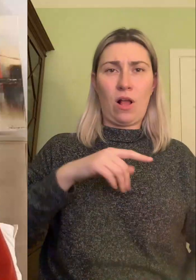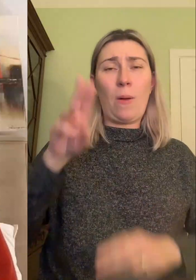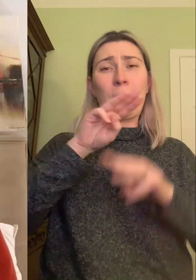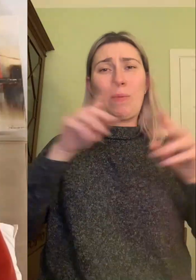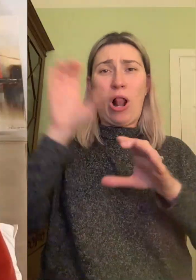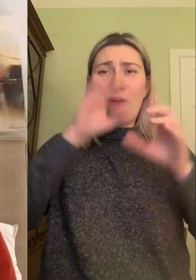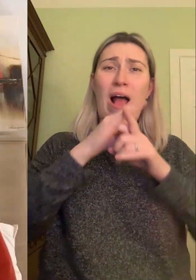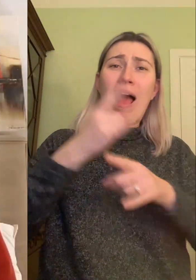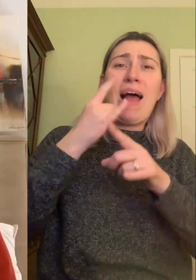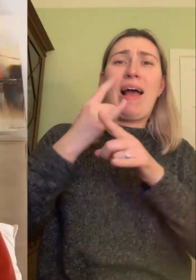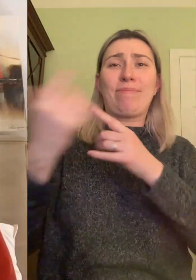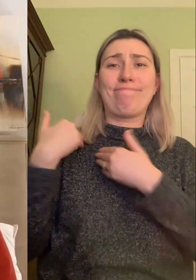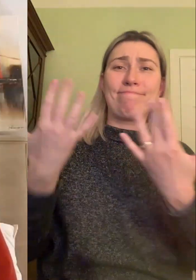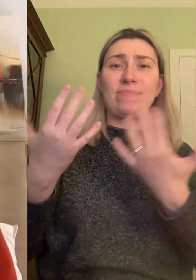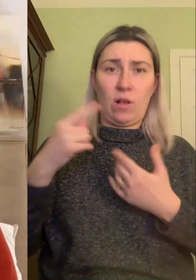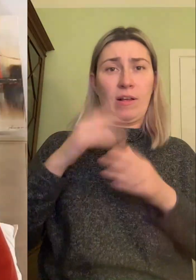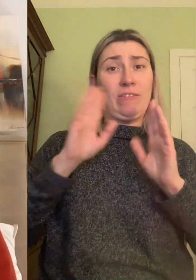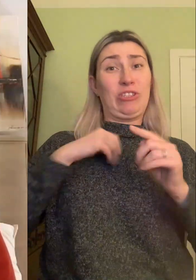People looking for help - they are the messages I’m trying to respond to.